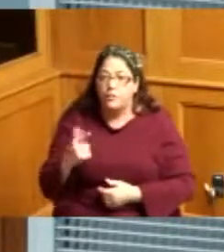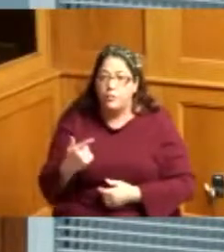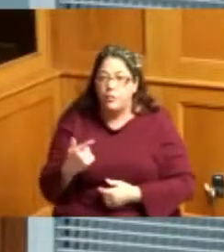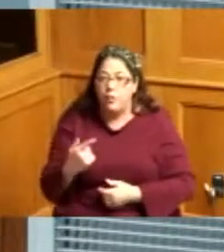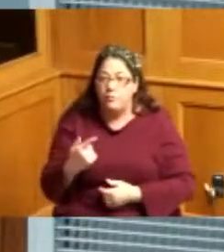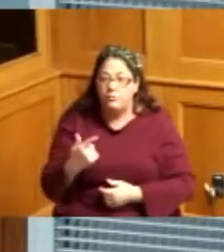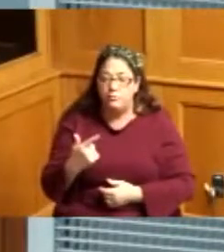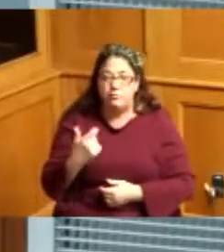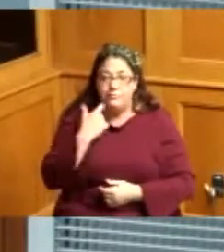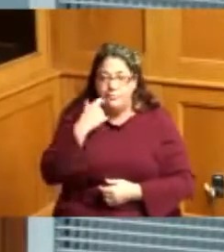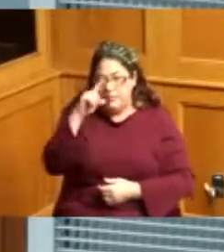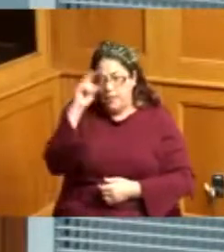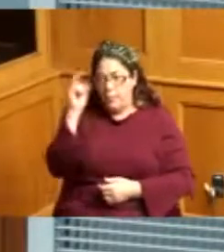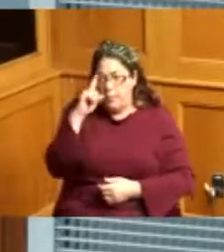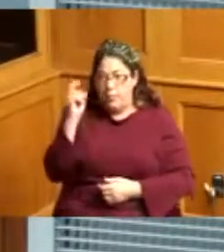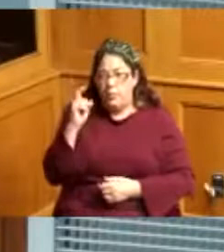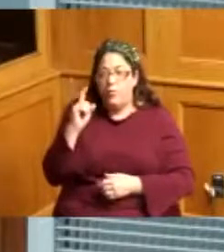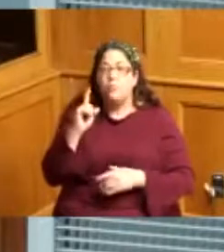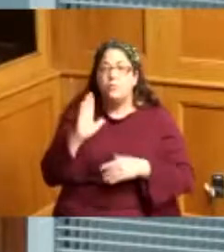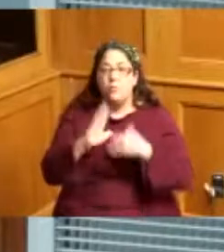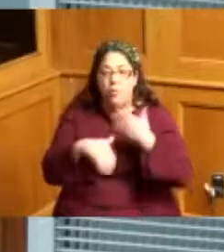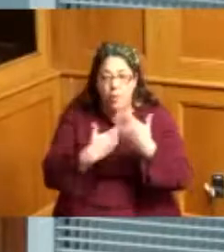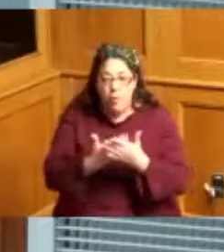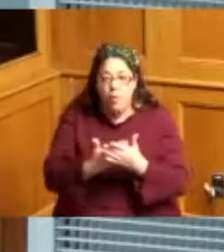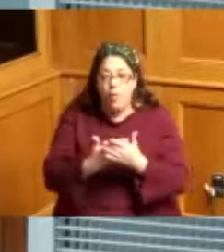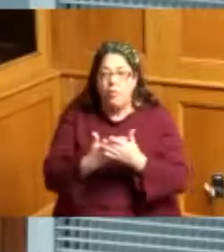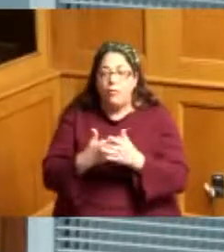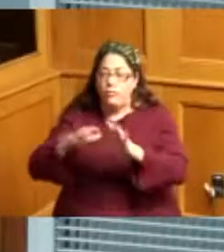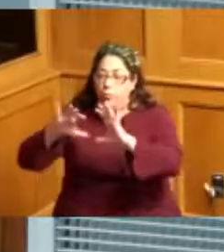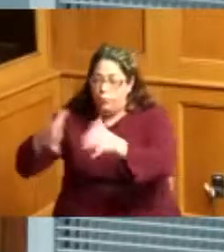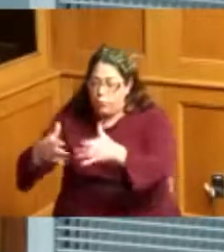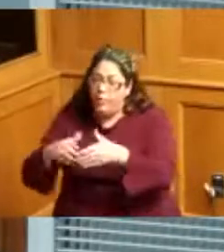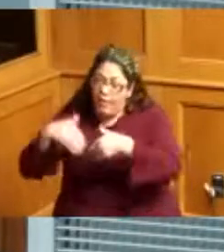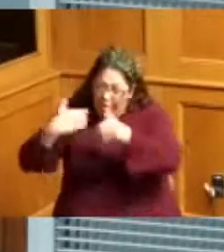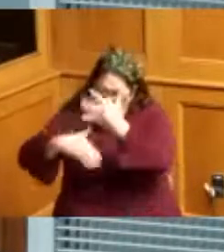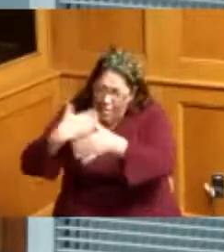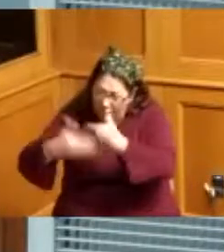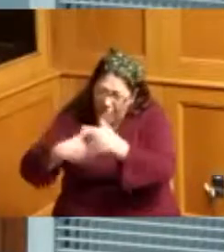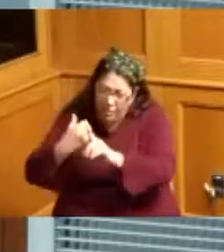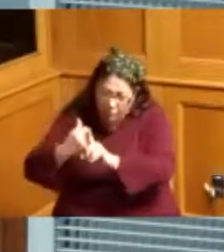really took our our focus our stakeholder group through a pretty expedited process